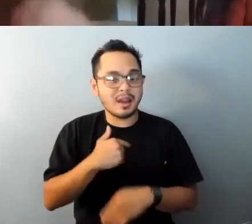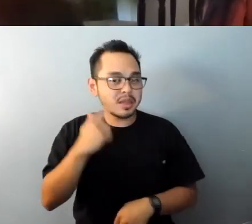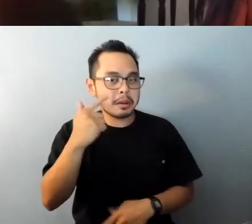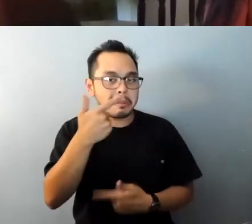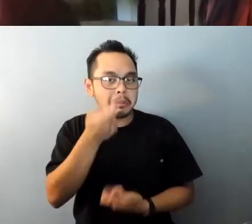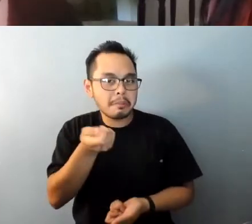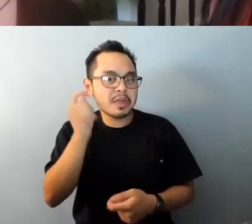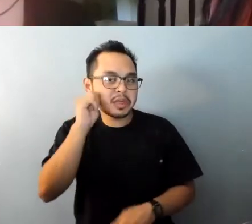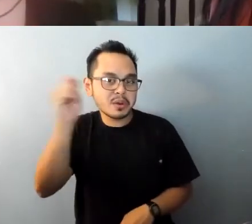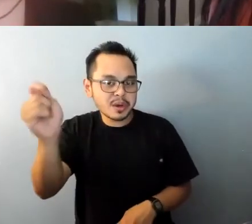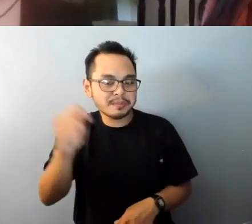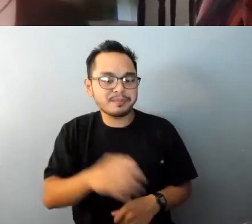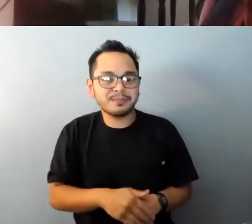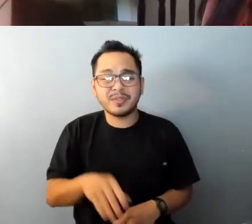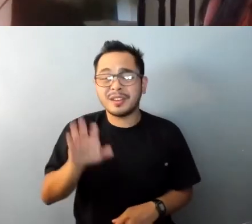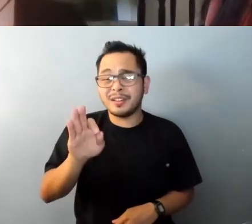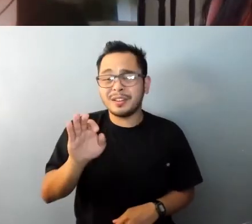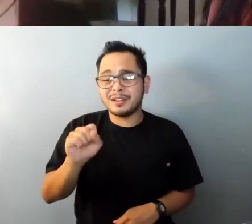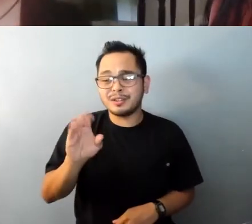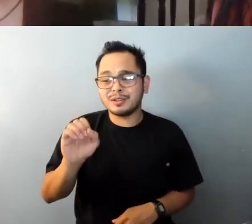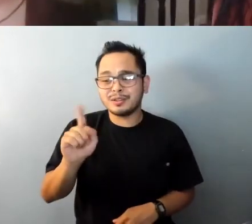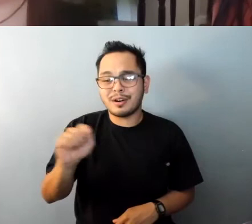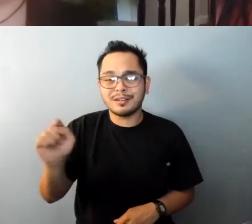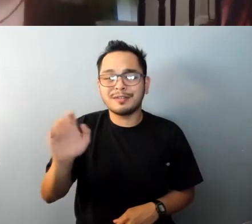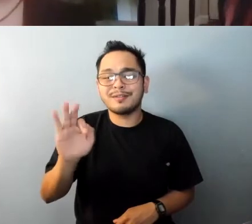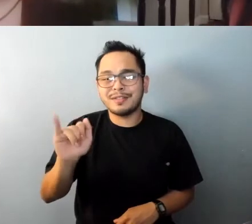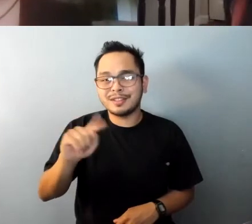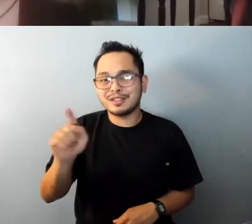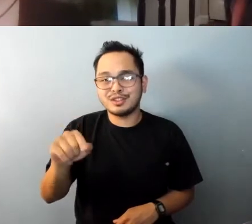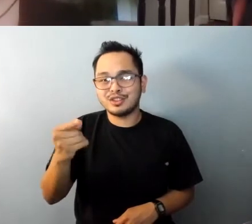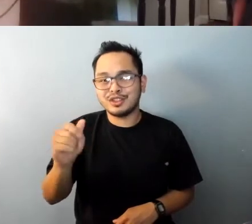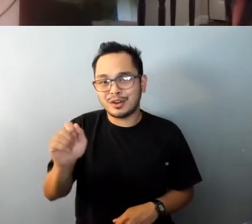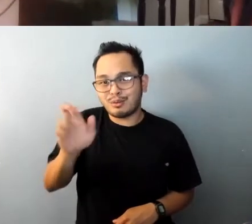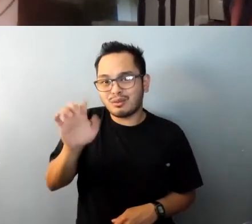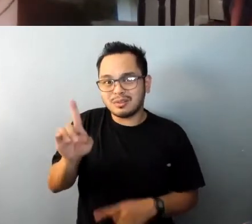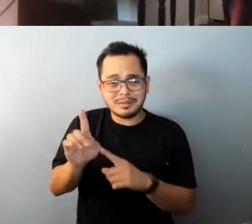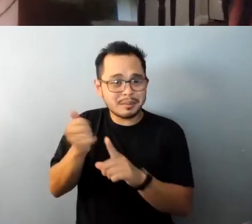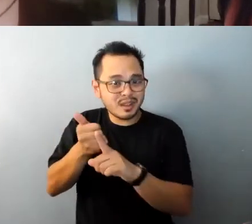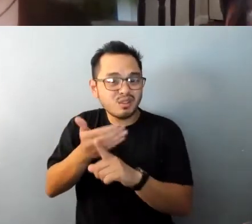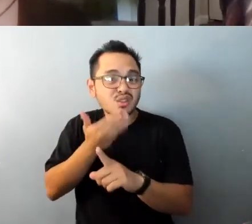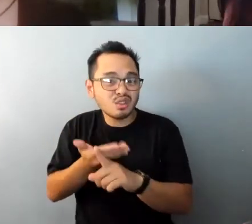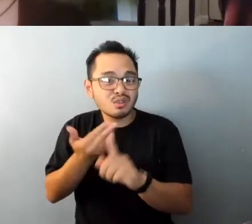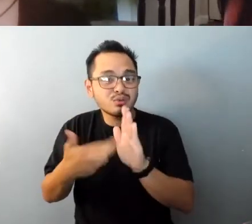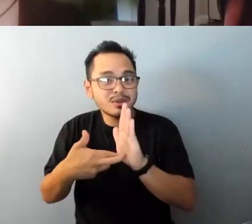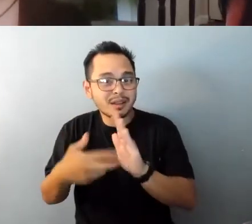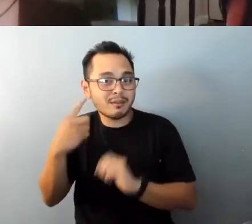Scott Fitzgerald was the right person to tell a story about you - back in the 1920s but